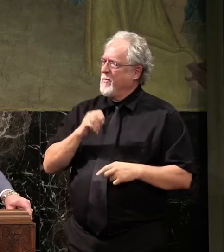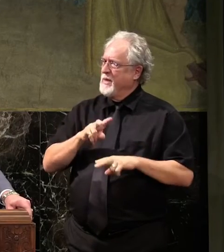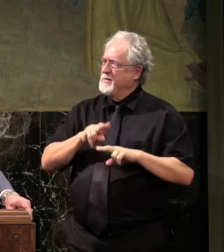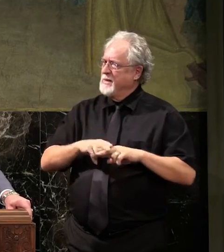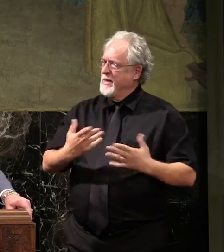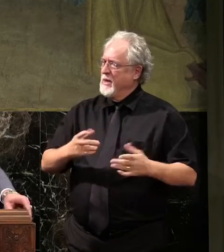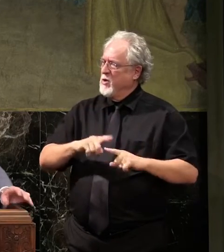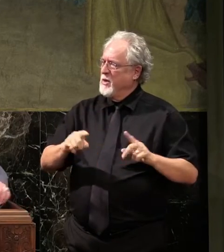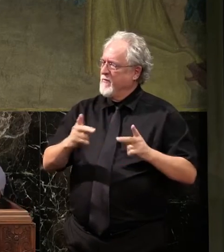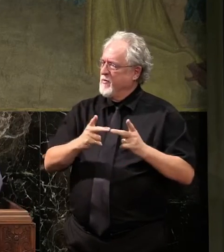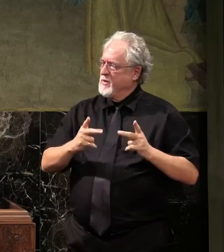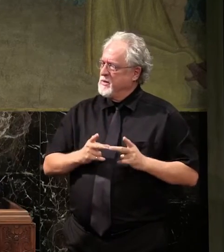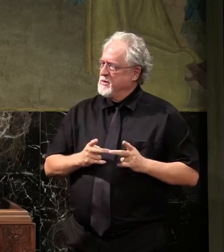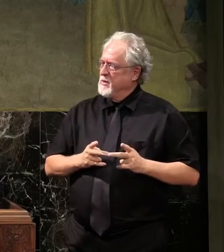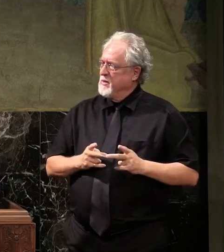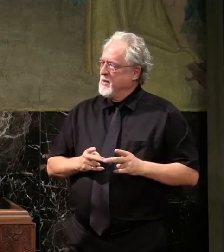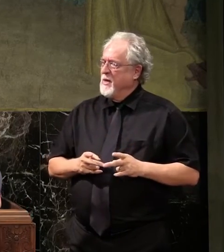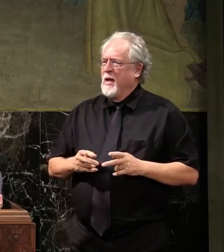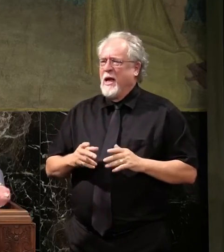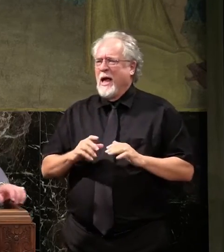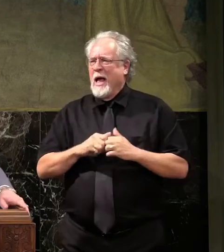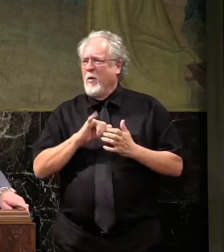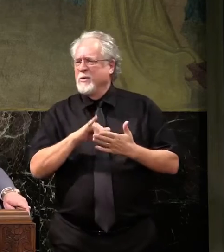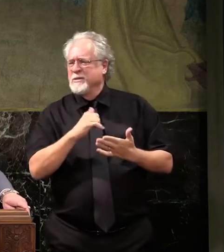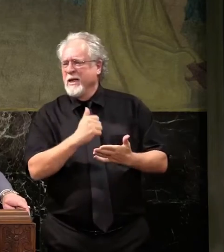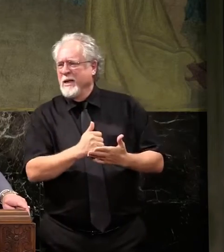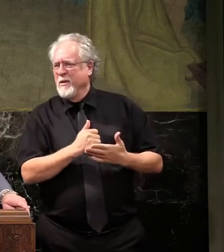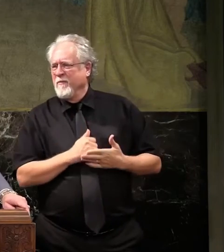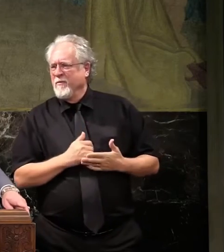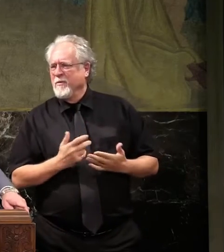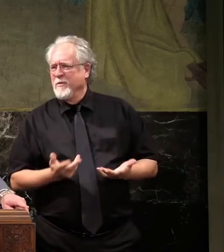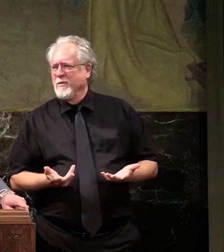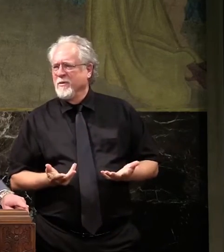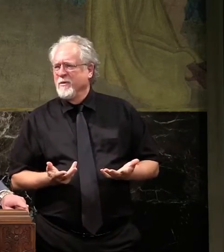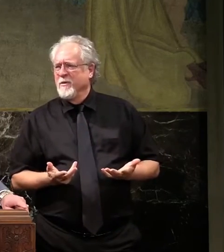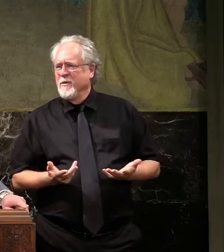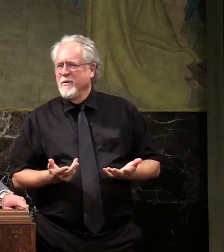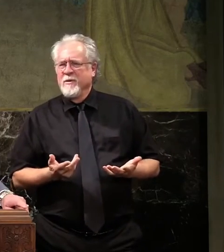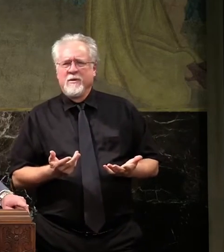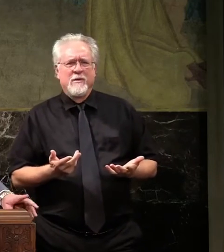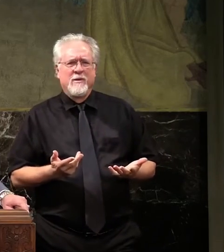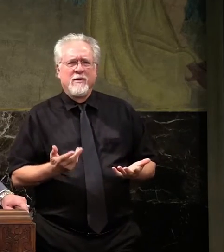How is that helpful? We are where we are.